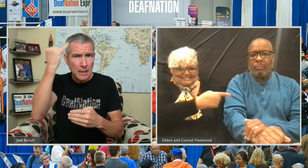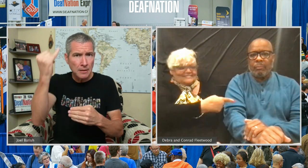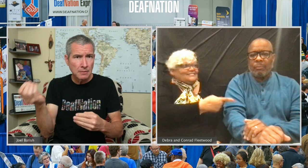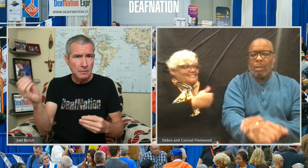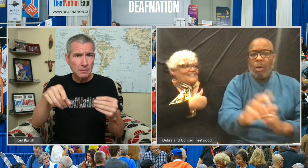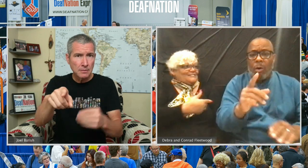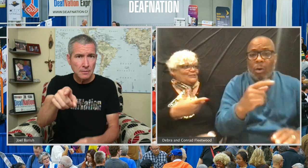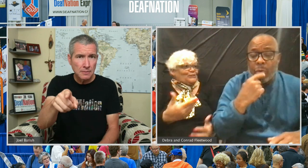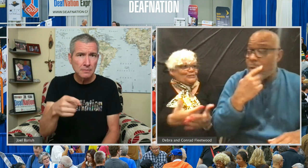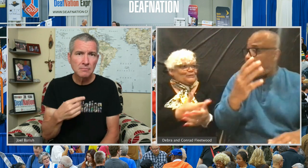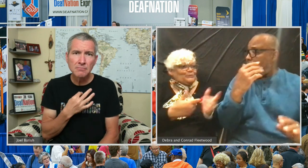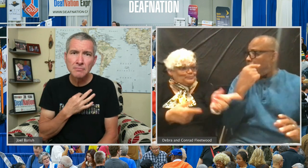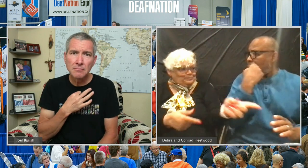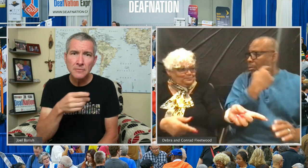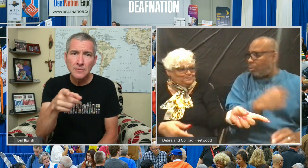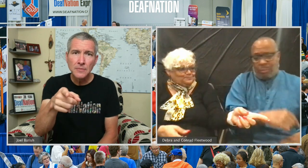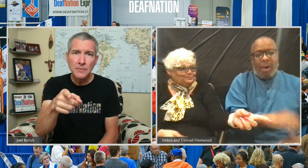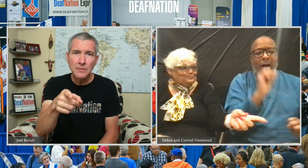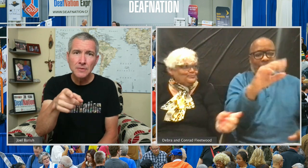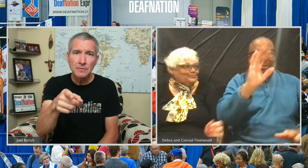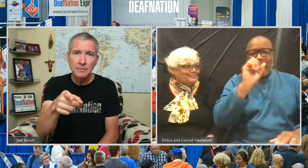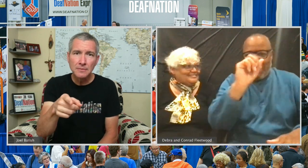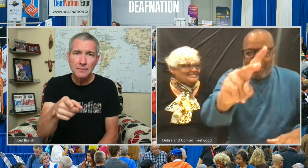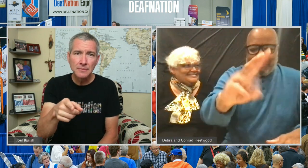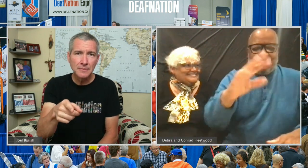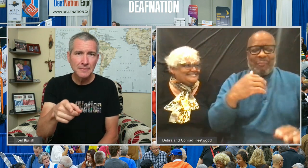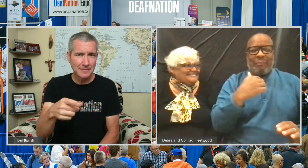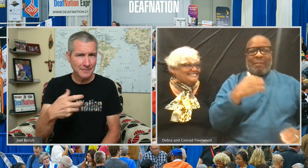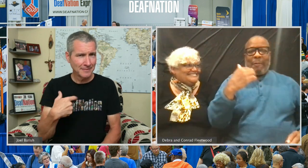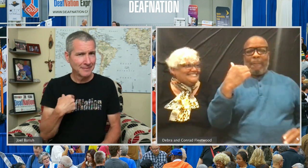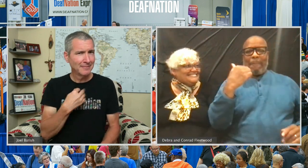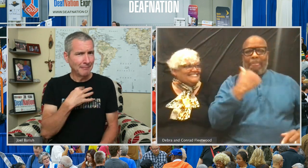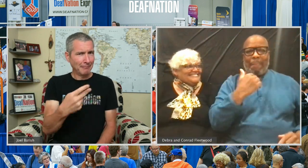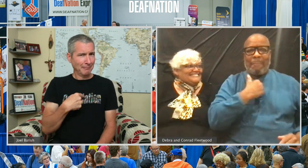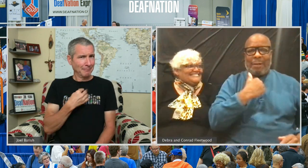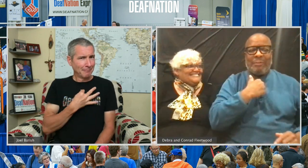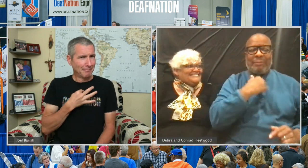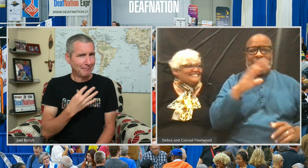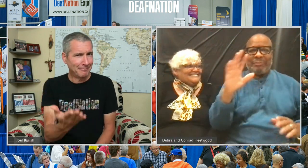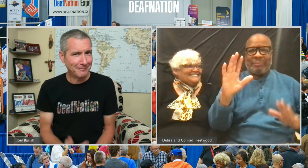Yes, he has a new thing. -Who? Oh, yes! Okay. I’m curious!